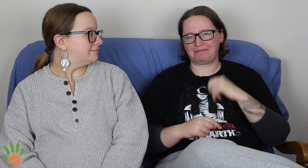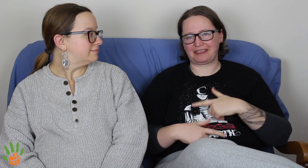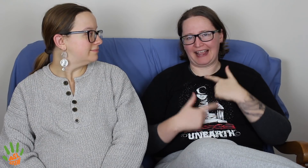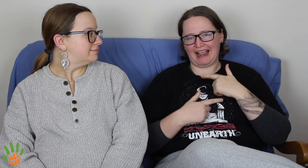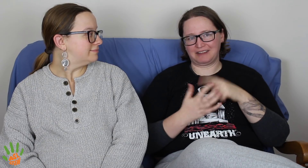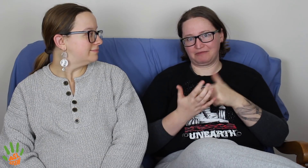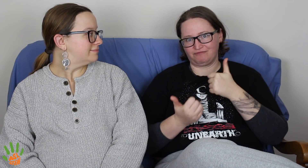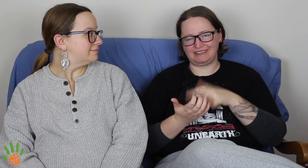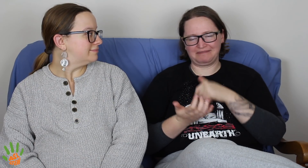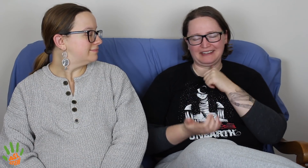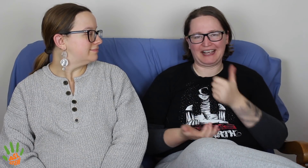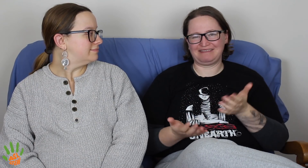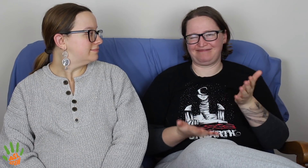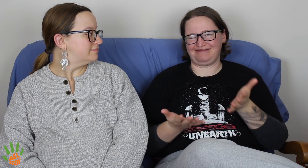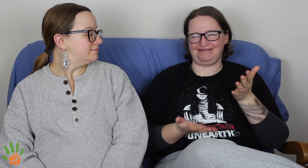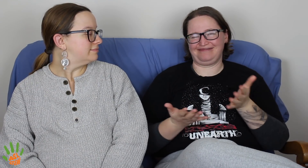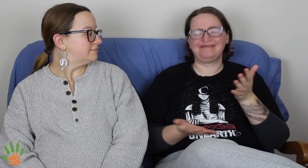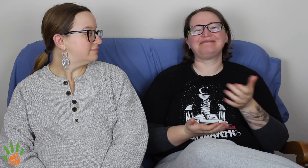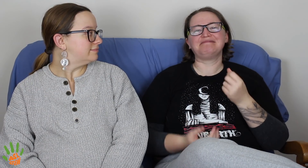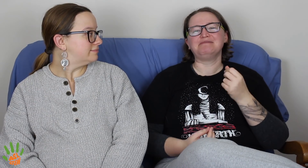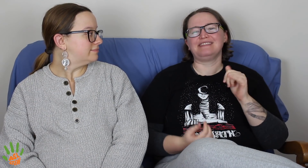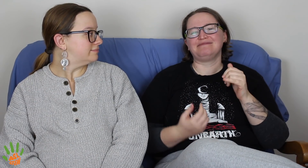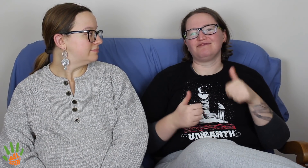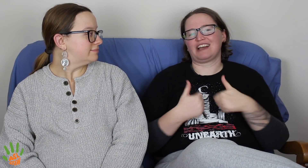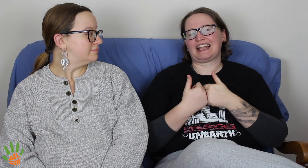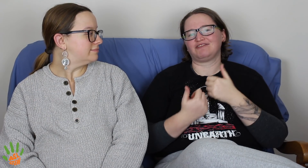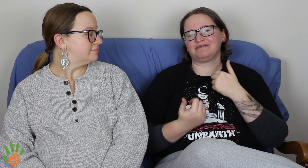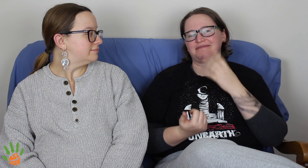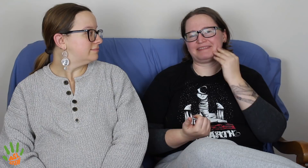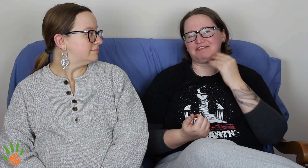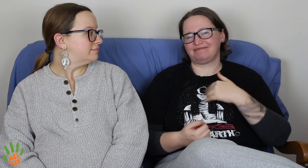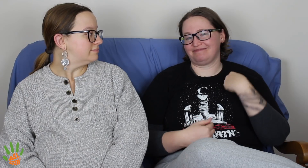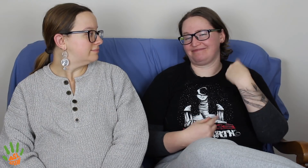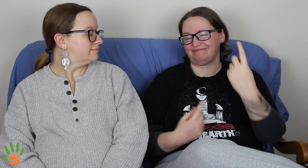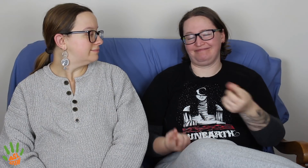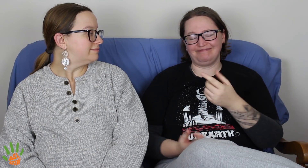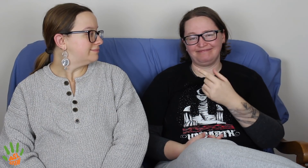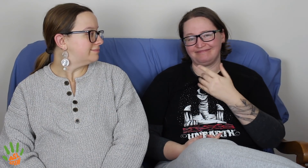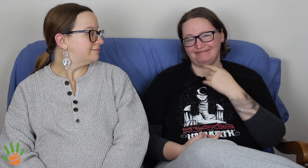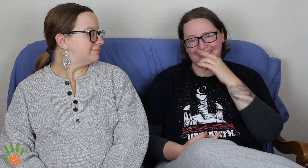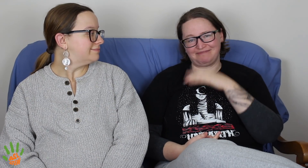So, that's where I am in life. Sometimes it works and sometimes it doesn't. It's a challenging experience that I've had so far.